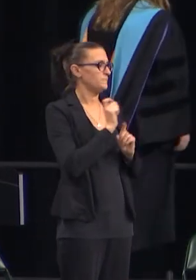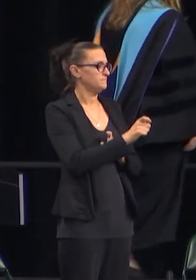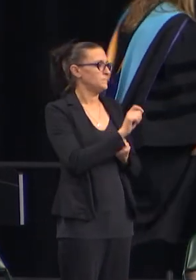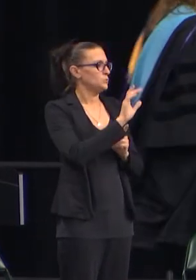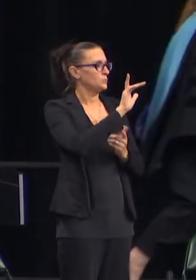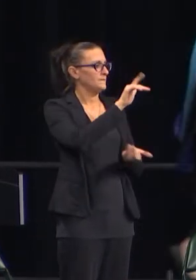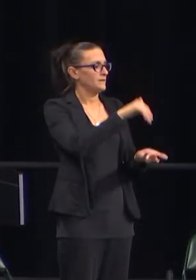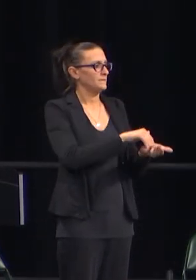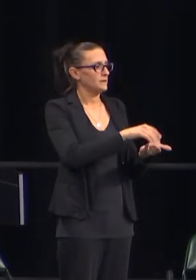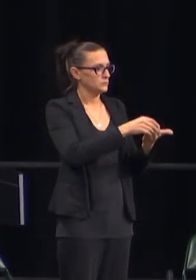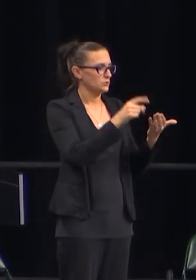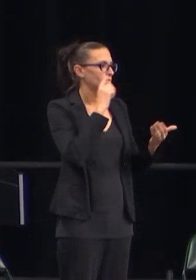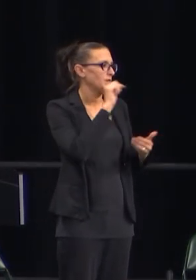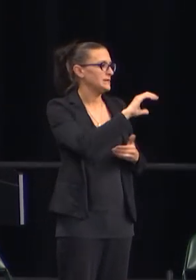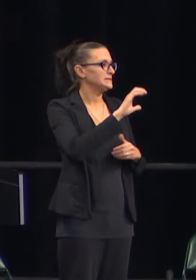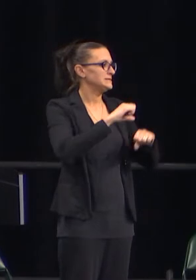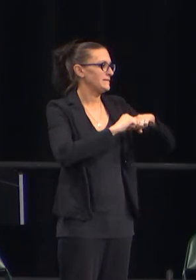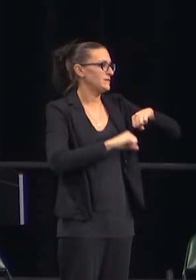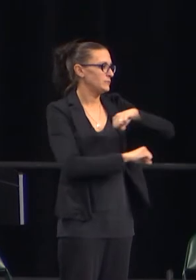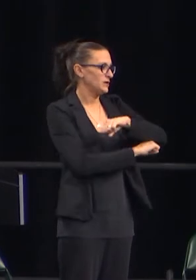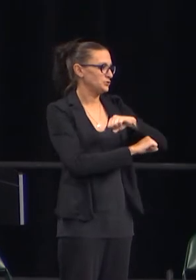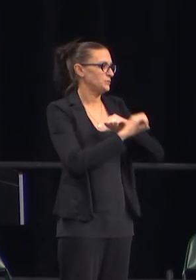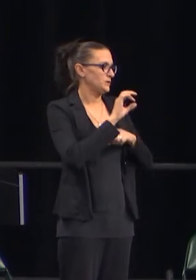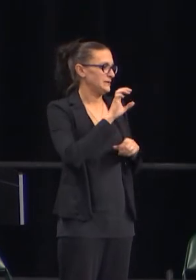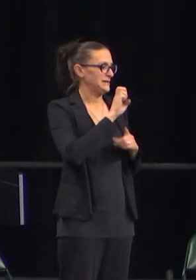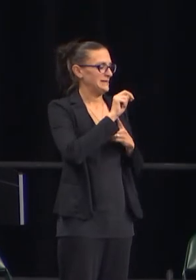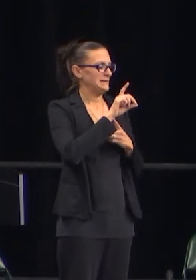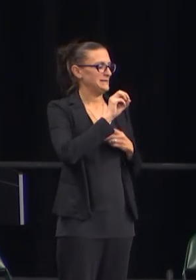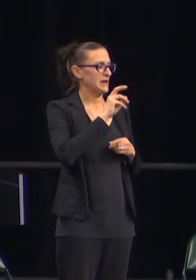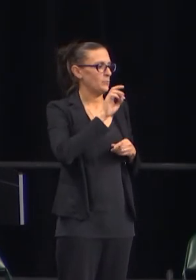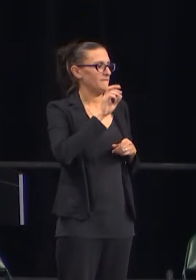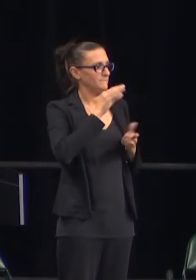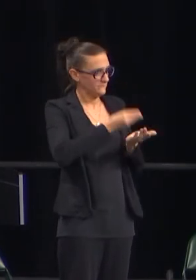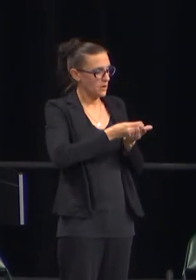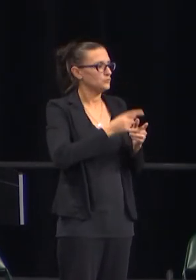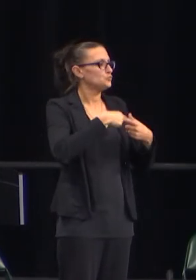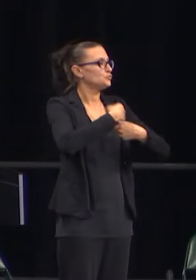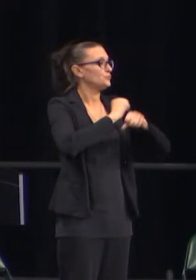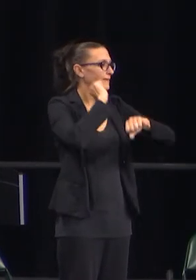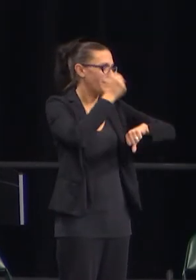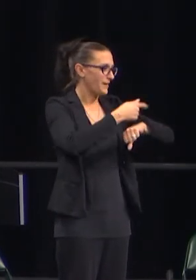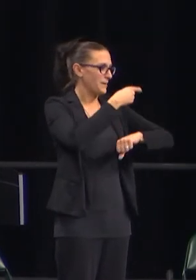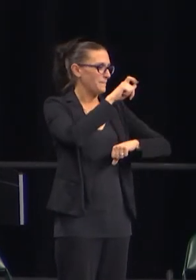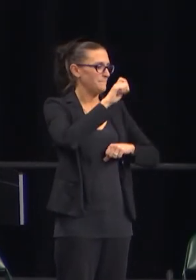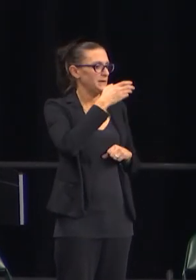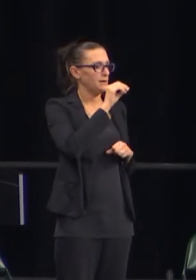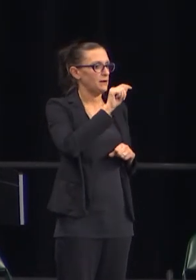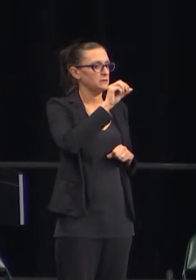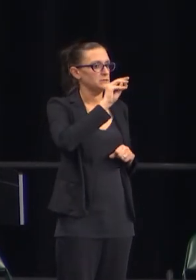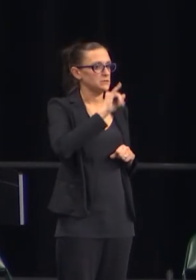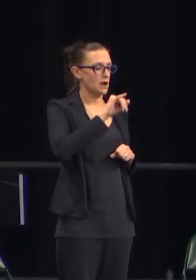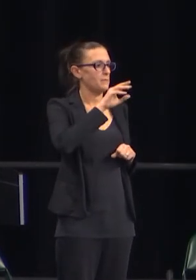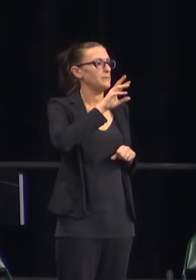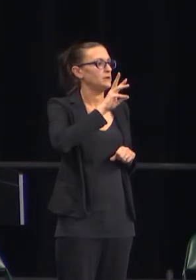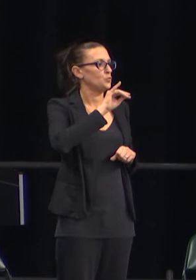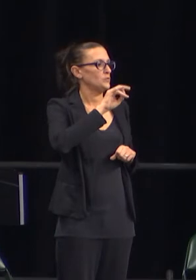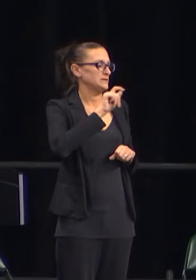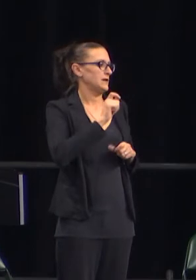for the ACC Foundation Endowment Fund to create the Pete and Tomi Winstead Endowed Scholarship.